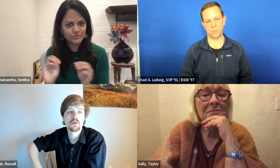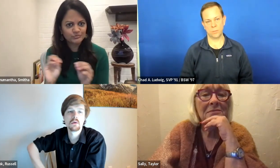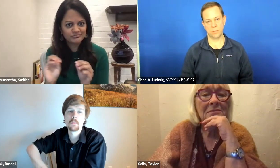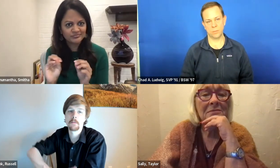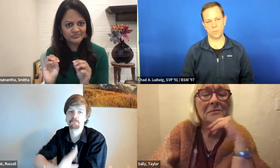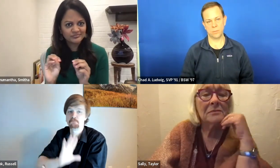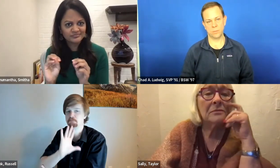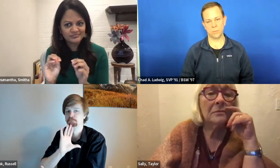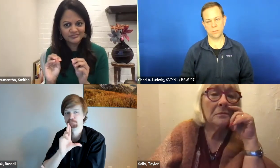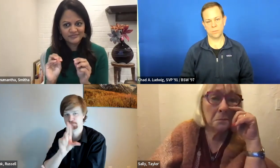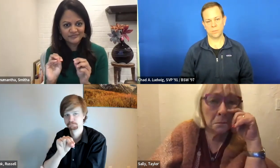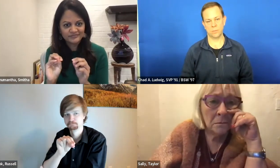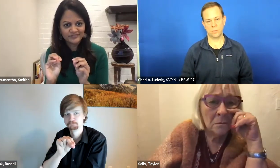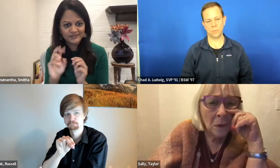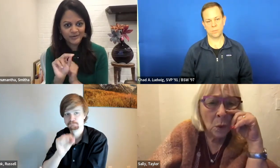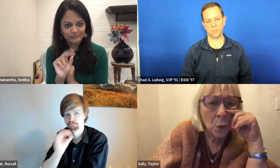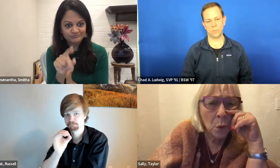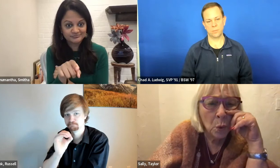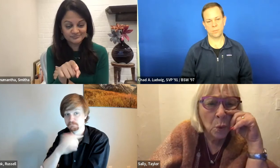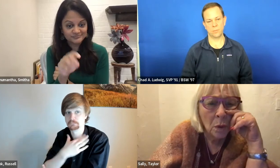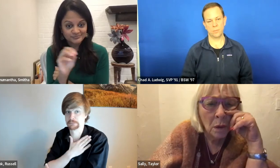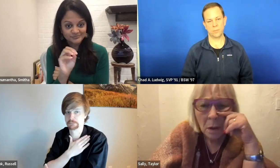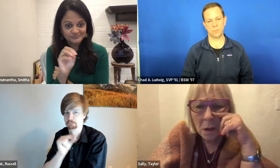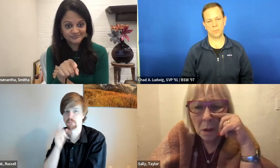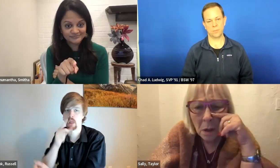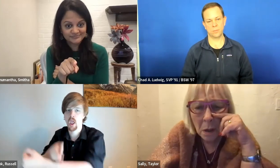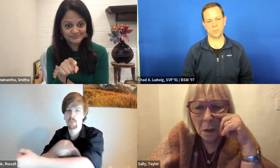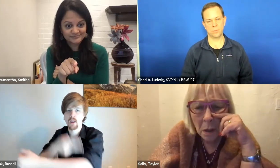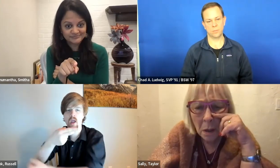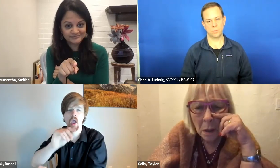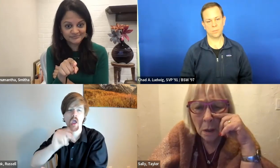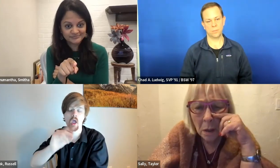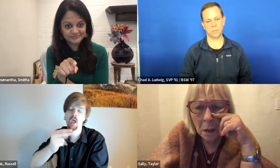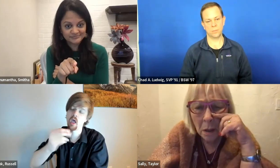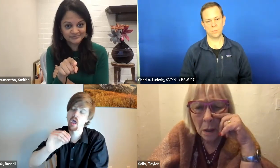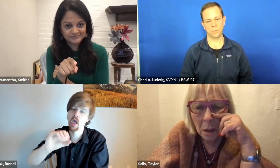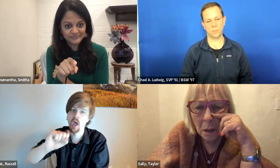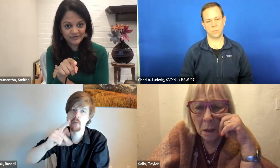you know, do find that people often sign or no? My experience, no.